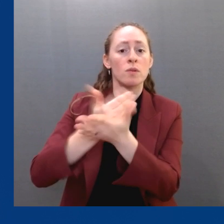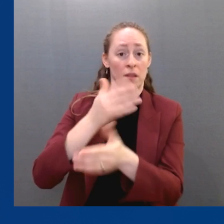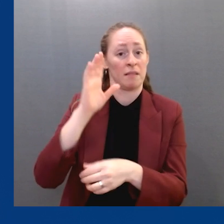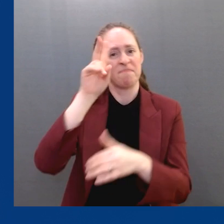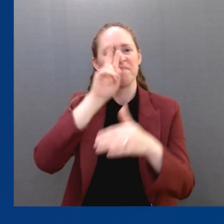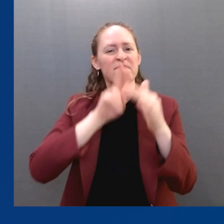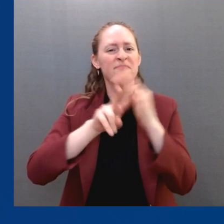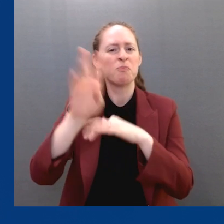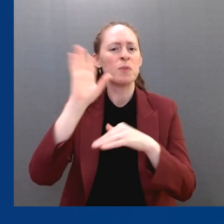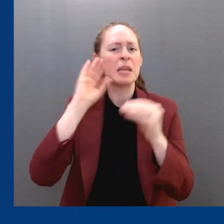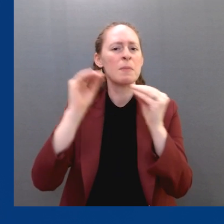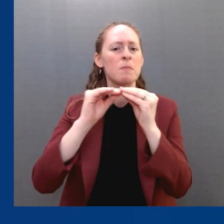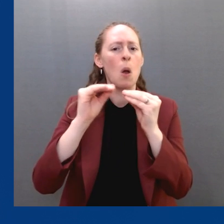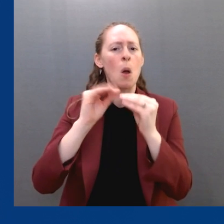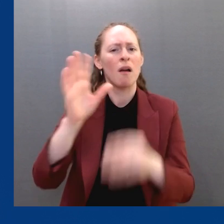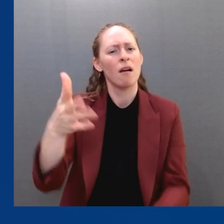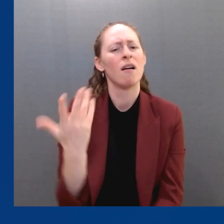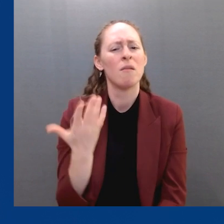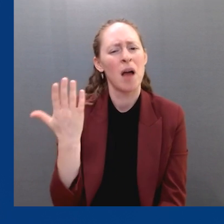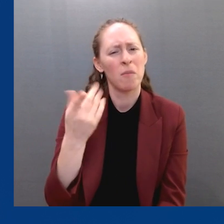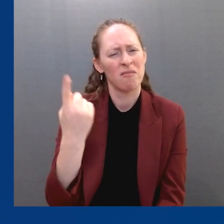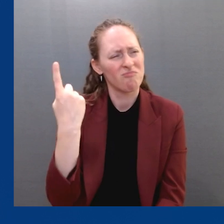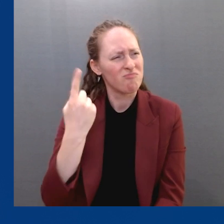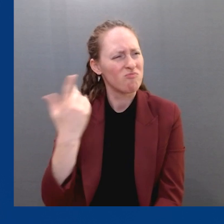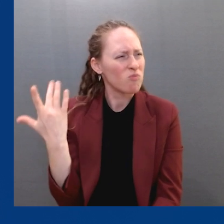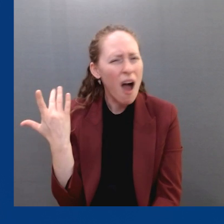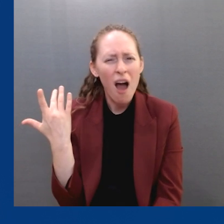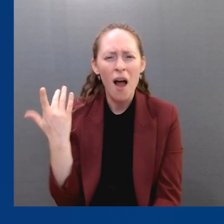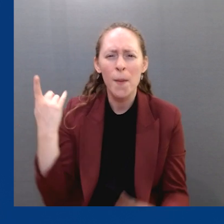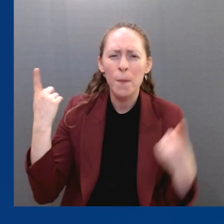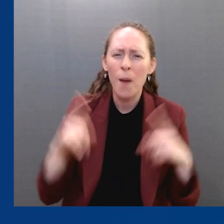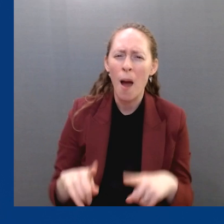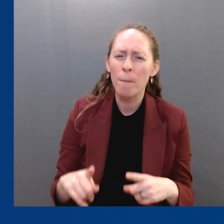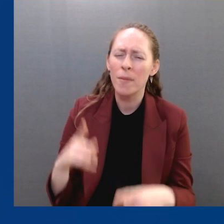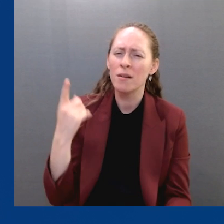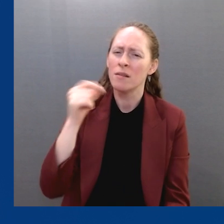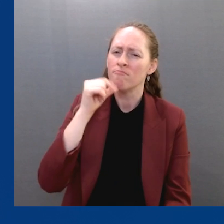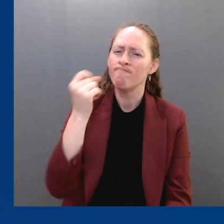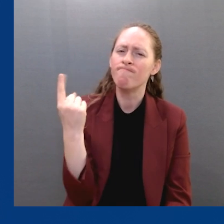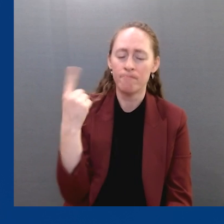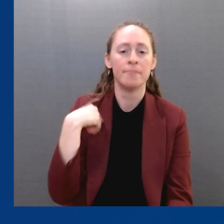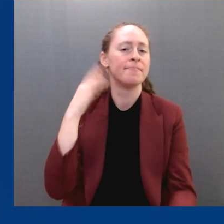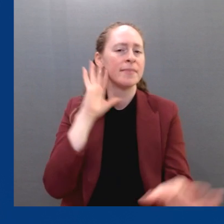Why does this happen? Next slide. If you look here at this slide,